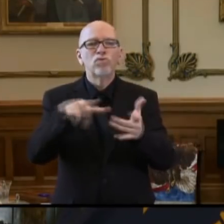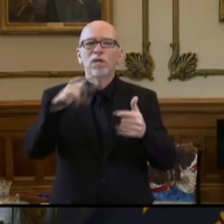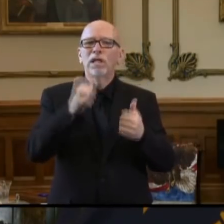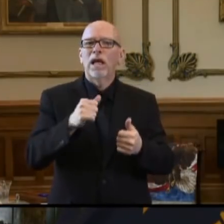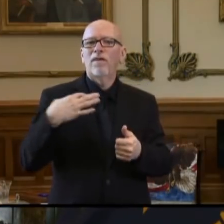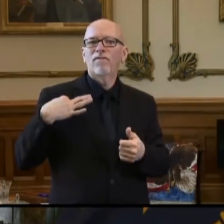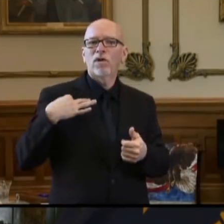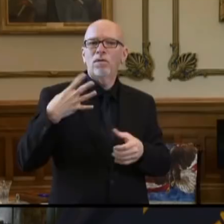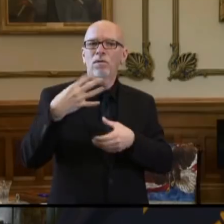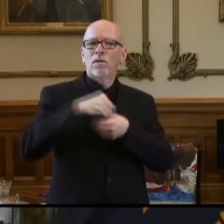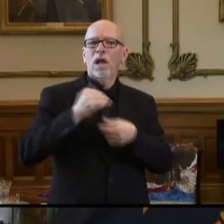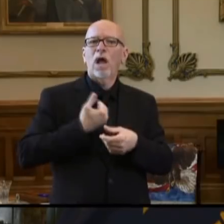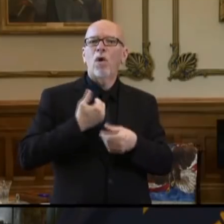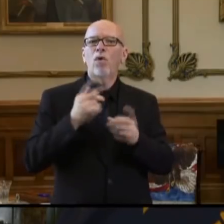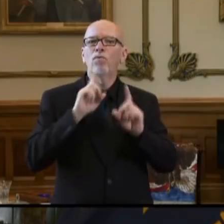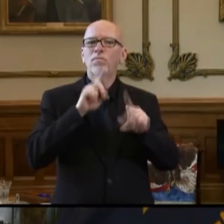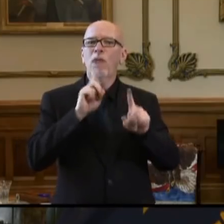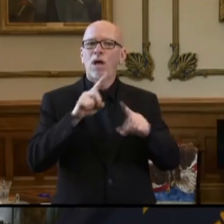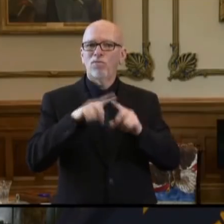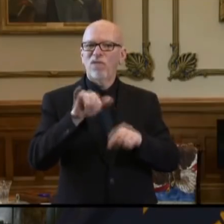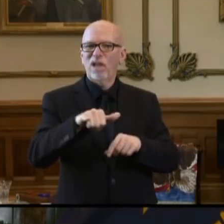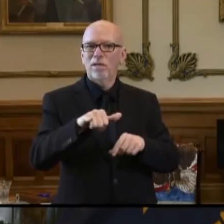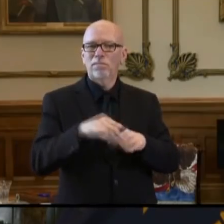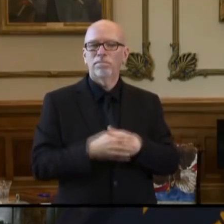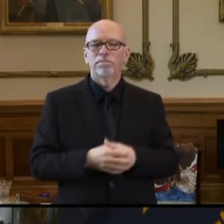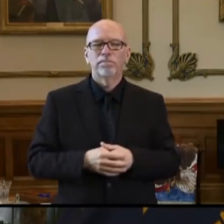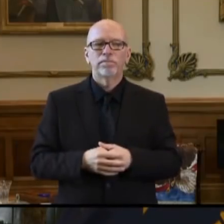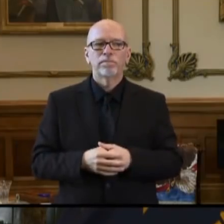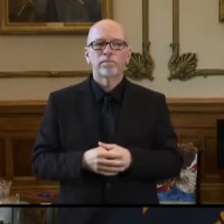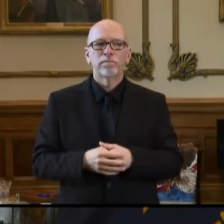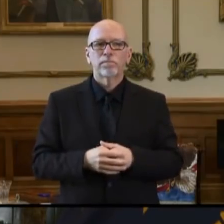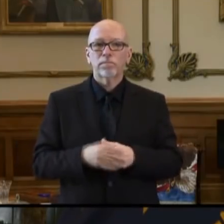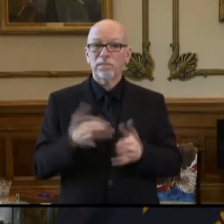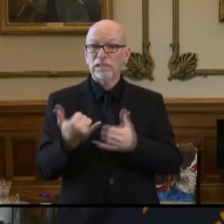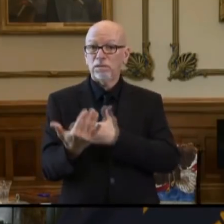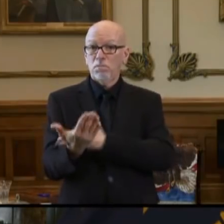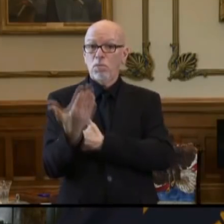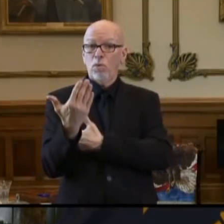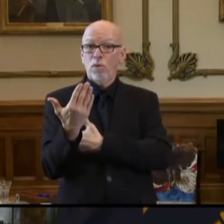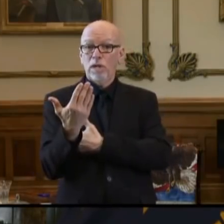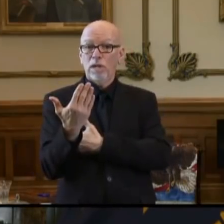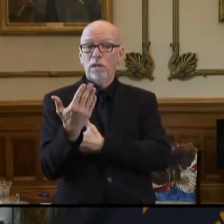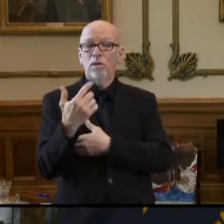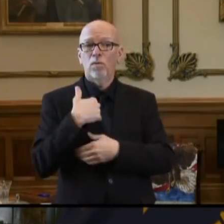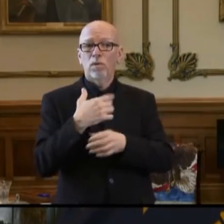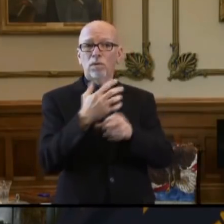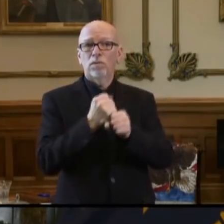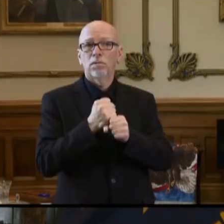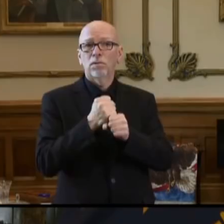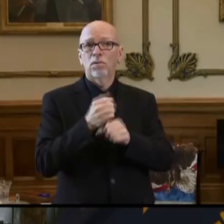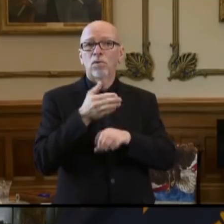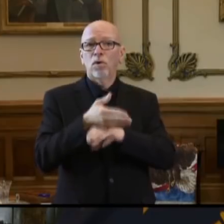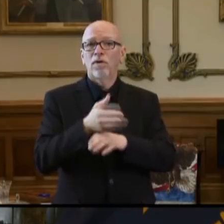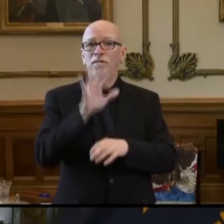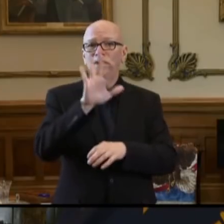AND MEDICAL ASSOCIATIONS WE RELEASED A SURVEY ASKING HEALTH CARE PROFESSIONALS TO VOLUNTEER TO BE A PART OF INDIANA'S